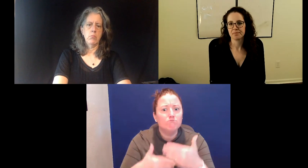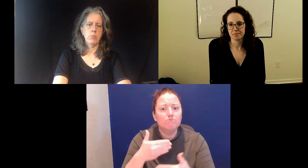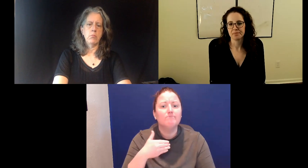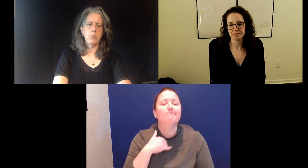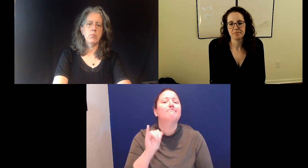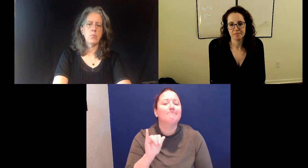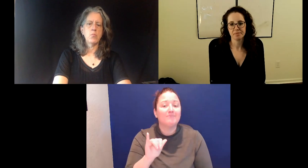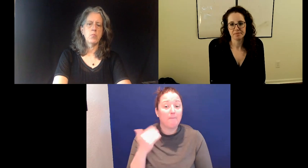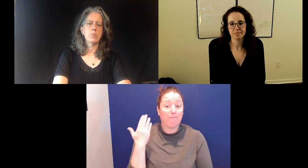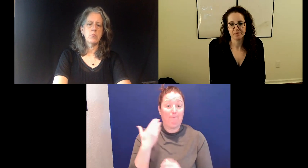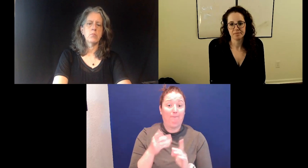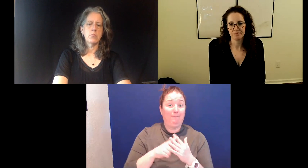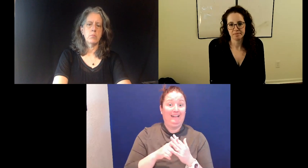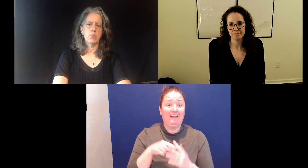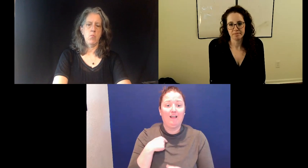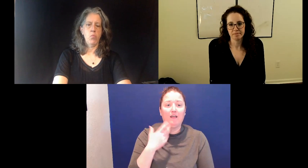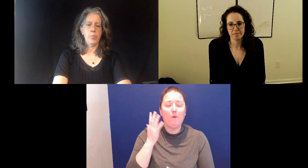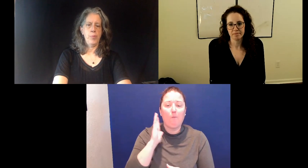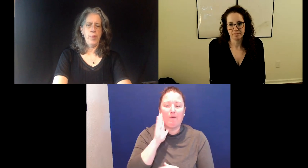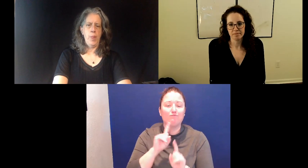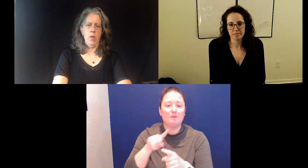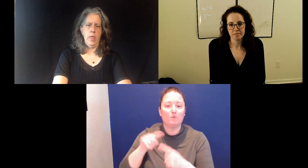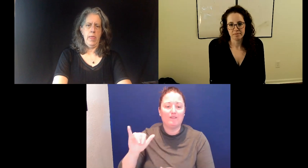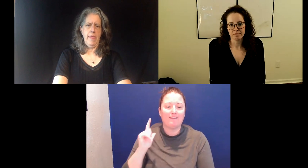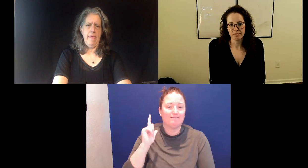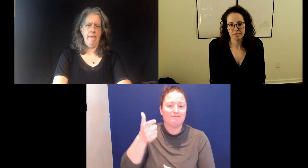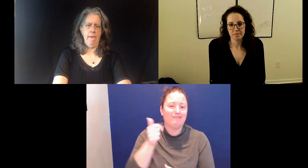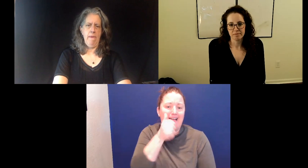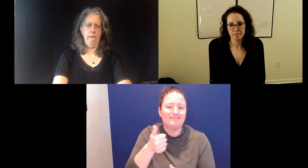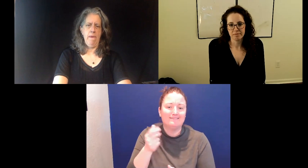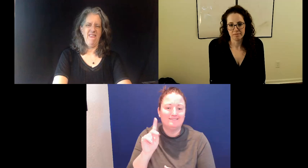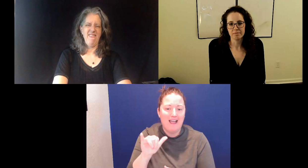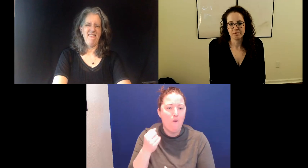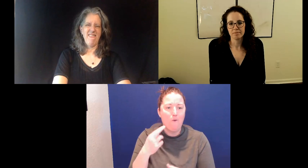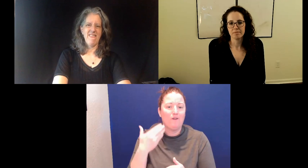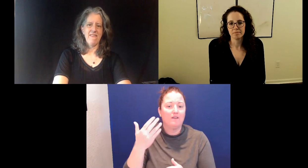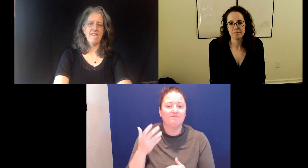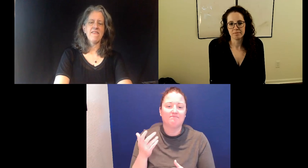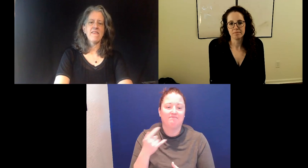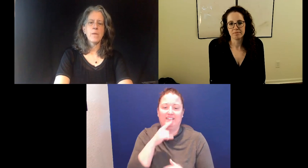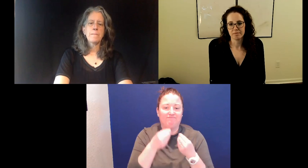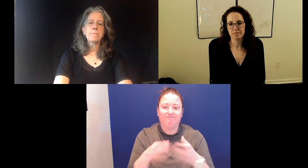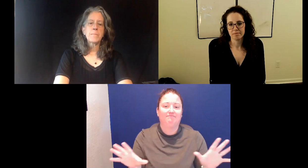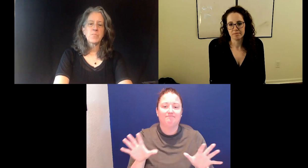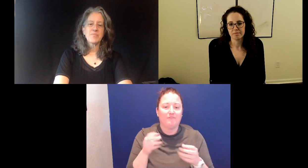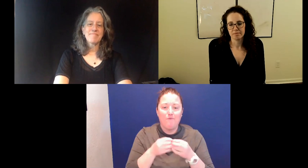and that keeps them very involved in the beginning i was responding to the whiteboard white chat